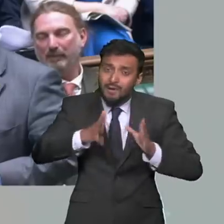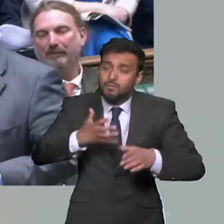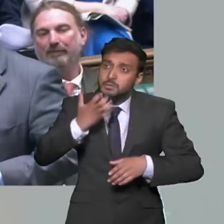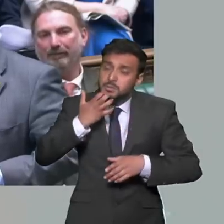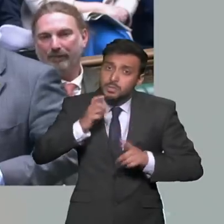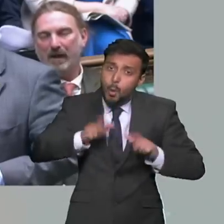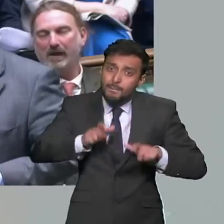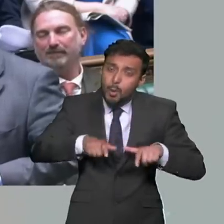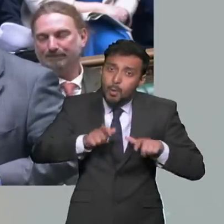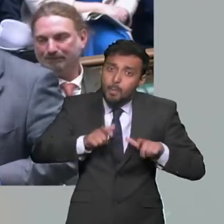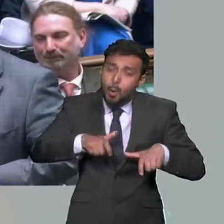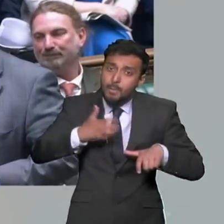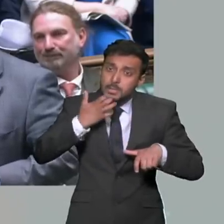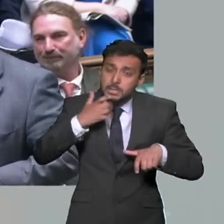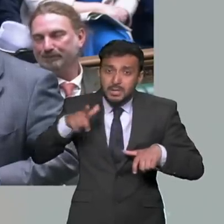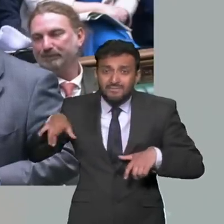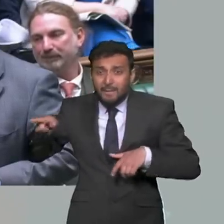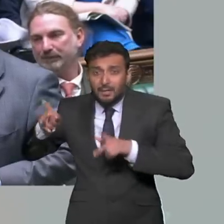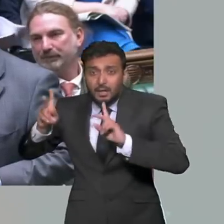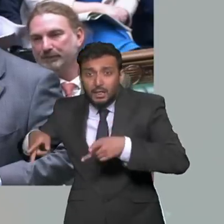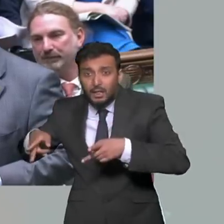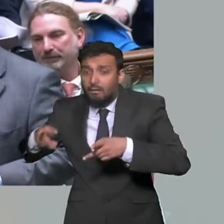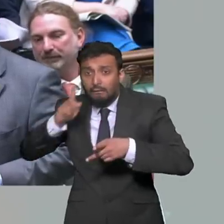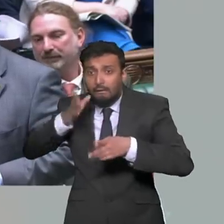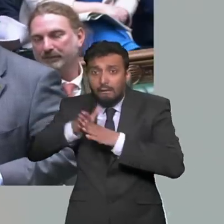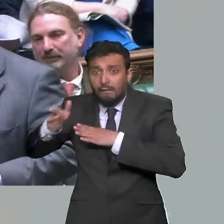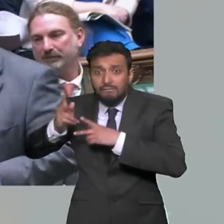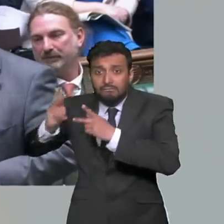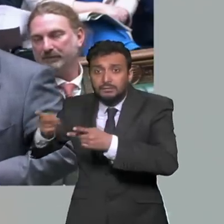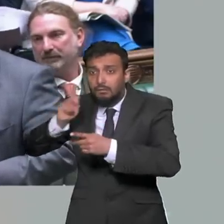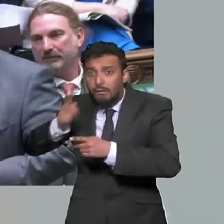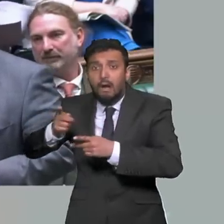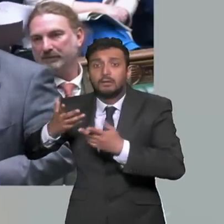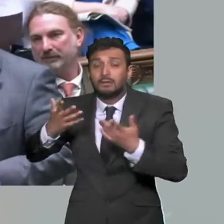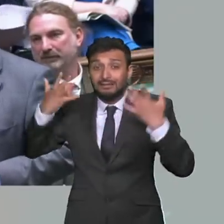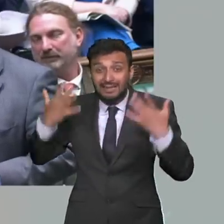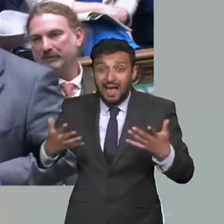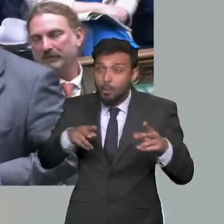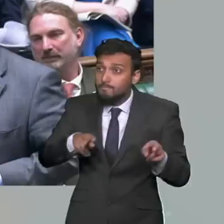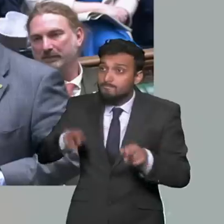and dearest were dying, and who are now forced to look at photographs of the Prime Minister,